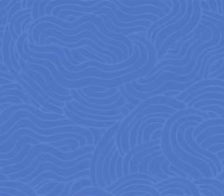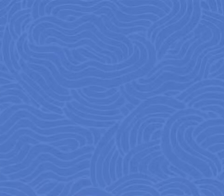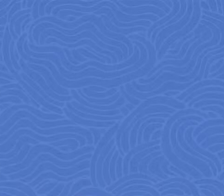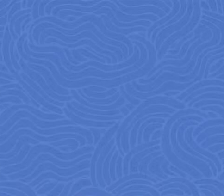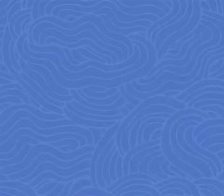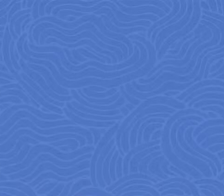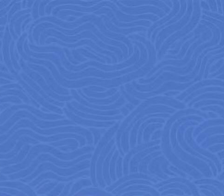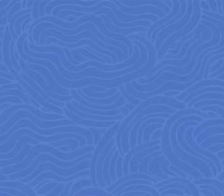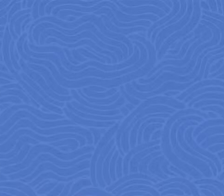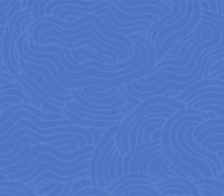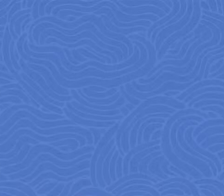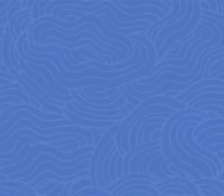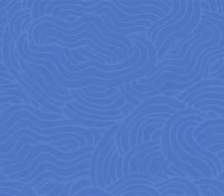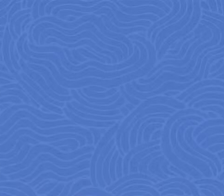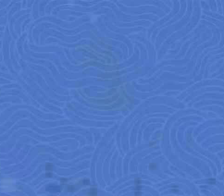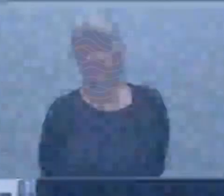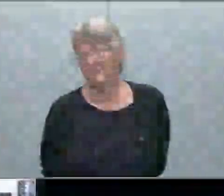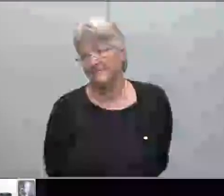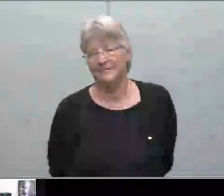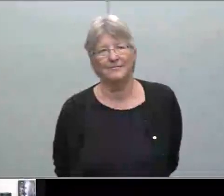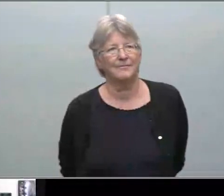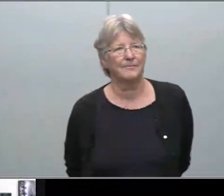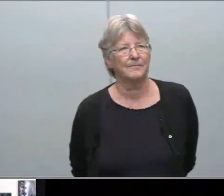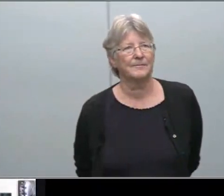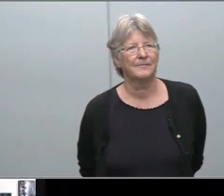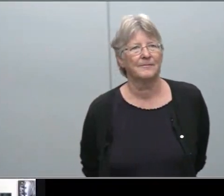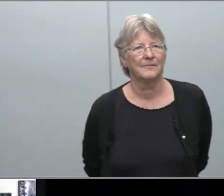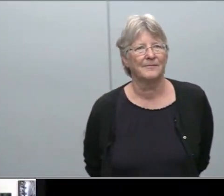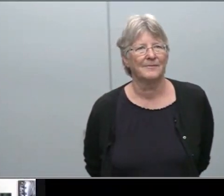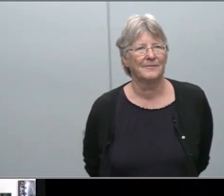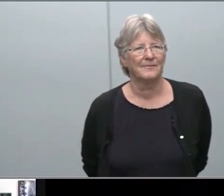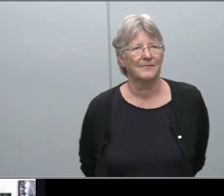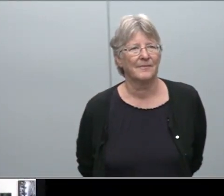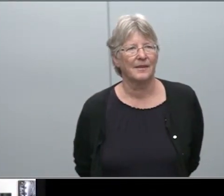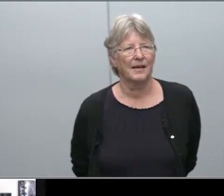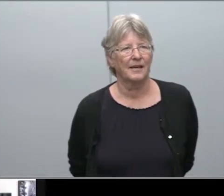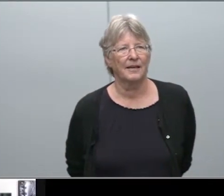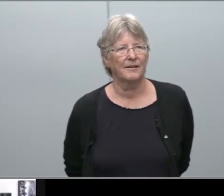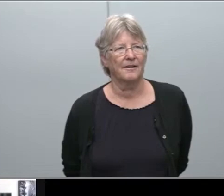All right. Thanks, Chris. And I know that Robin there is that option. to also begin phasing in small cohorts and it's very successful. from the governor's office, Welcome to the CAC meeting. So she is not able to be here. with special education updates Sorry. There we go. Perfect. that took place last Wednesday. at Buffum Total Learning Center to introduce the district staff. Is there anybody who is using it She might be watching on YouTube, Madam President, Diana Craighead. Thank you so much for being here. Anybody? I don't see any anybody. And that began on September 28th. Wonderful. Thank you. Thank you. who can maybe give me a thumbs up? but I also see our board president, I am happy to say that it's started So we're gonna start our meeting off And Mr. Itson, can you remind people So here's the information down here. Okay, great. And go ahead, Dr. Simon. Thus far, we have not had any issues. with their preschool assessment center, but I wanted to hand it over to Dr. Simon And we started with just some conversations which is a pilot for in-person assessments. and processes and protocols that our staff the California Department of Public Health, and also our local public health officials, That's the call-in number and then the code. that we received from, our updated guidance, and Sam Holdren is having a family emergency. So be sure to raise your hand. You know what? We are abiding by our protocols and processes I just wanted to check real quick to make sure And at that time, I spoke about our phasing in We have Courtney Stewart, who is our secretary, We have our director of special education here, will introduce our guest a little bit later on, and Dr. Simon and Dr. Heenan are gonna go over. These are, I think we should start our meetings My name is Robin Weckerly, and I'm the COC chair. I first want to, I see some very wonderful faces, to have time for just maybe one or two questions. And then if they wanna speak during the meeting Thank you for being here, board member Megan Kerr, as well as the California Department of Education, Okay, well, if you do need the Spanish translation, how they can join this translation if they need it? that the Spanish translation is working on the Zoom. but as always, it's a pleasure to be with all of you. of our students with disabilities back into the fold. and also our wonderful superintendent, Dr. Jill Baker. and we also have our special education administrators. Okay. So they'll call in. I understand. Okay, great. I don't see any other assistant supes or board members, Yes. Let me share my screen. We have all the info up. And so for us, we are hoping this based on the guidance So this is today's update, and we hopefully will be able and need translation, that translator, Milvie, will stop and translate for them in real time on the Zoom as well. So hopefully you were able to see the board presentation We have Jennifer Yates, who is our communications officer. So welcome, everybody, on this lovely Wednesday evening. Dr. Rachel Heenan, and then some wonderful guests as well. of the district, because everything kinda changes so fast. at the preschool assessment center put together, together. around phase one and some things that we're doing right now I just wanted to give a brief introduction of the CAC board. every time now with the latest, newest, latest breaking news Okay, awesome. I just wanted make sure that that's set up. of our students with disabilities. And when I say small cohorts,